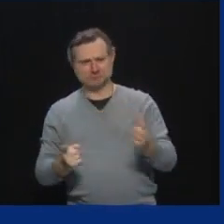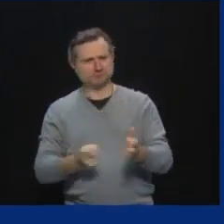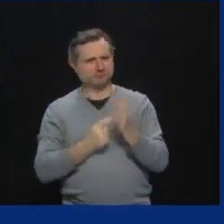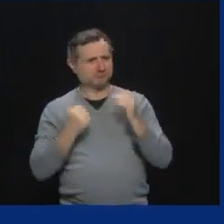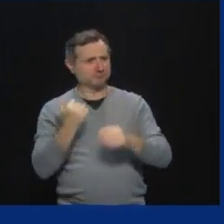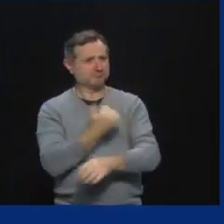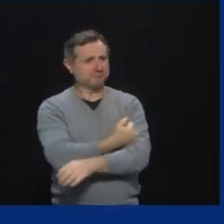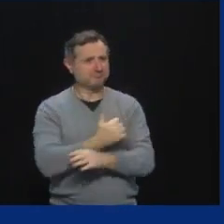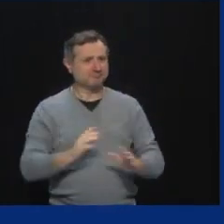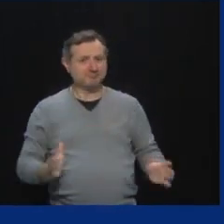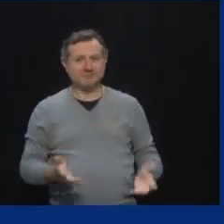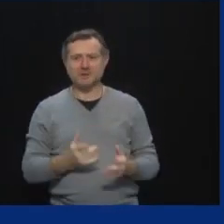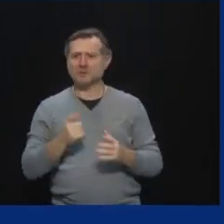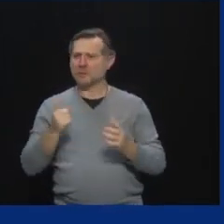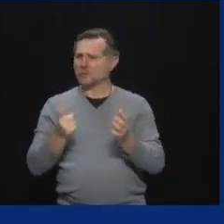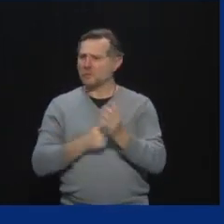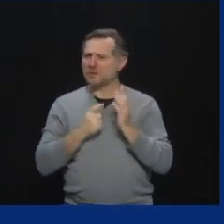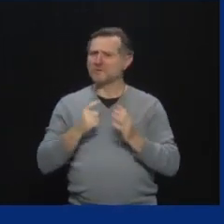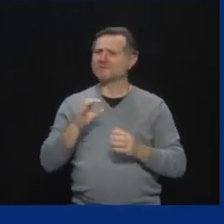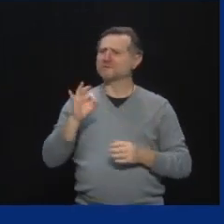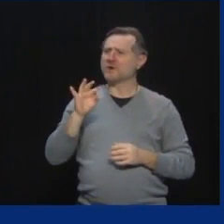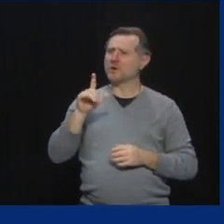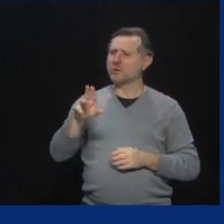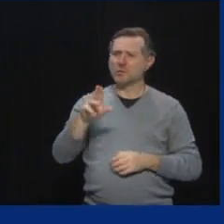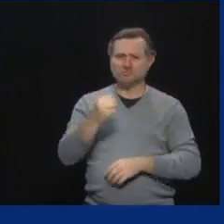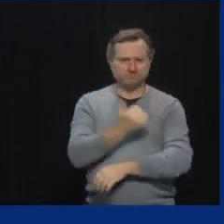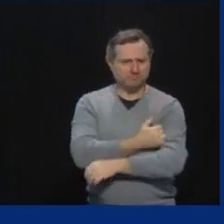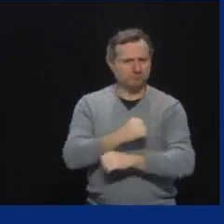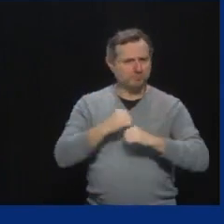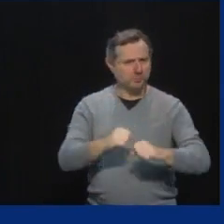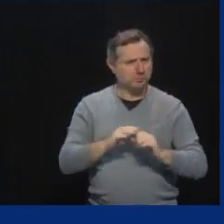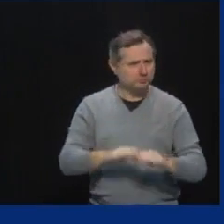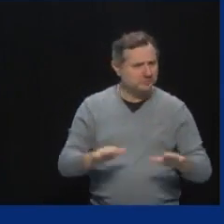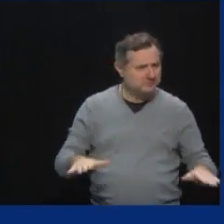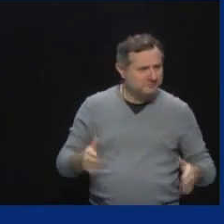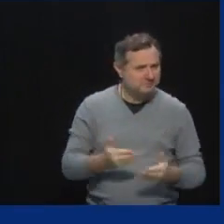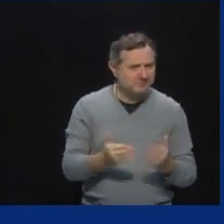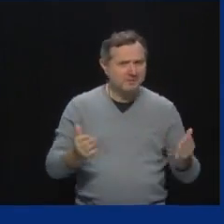protect our Children. And I really am just uh Beseeching parents to do what's